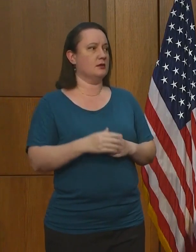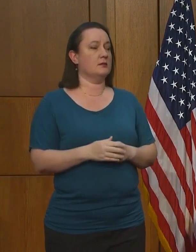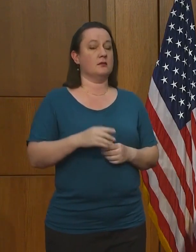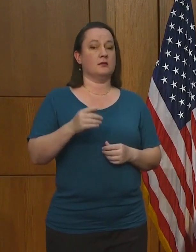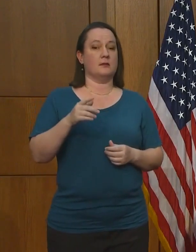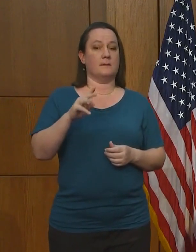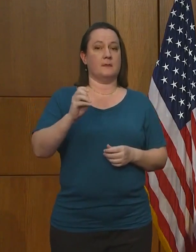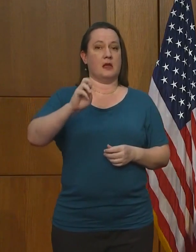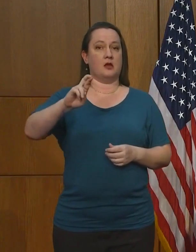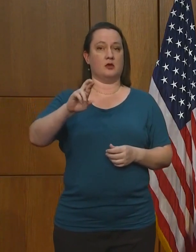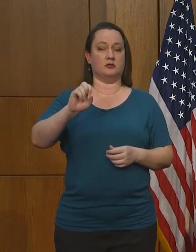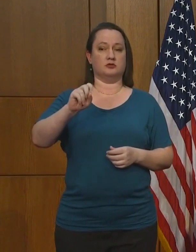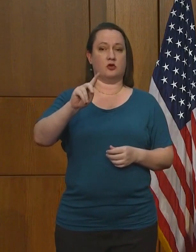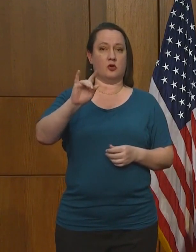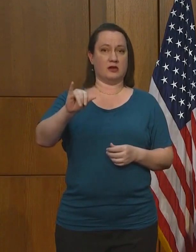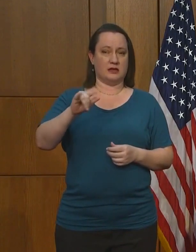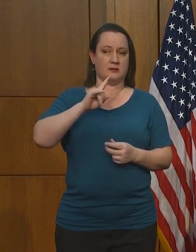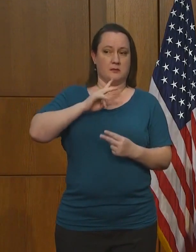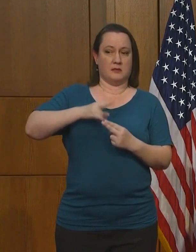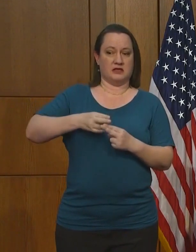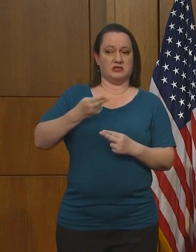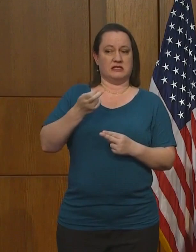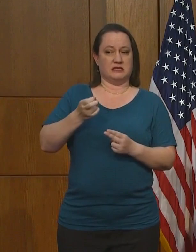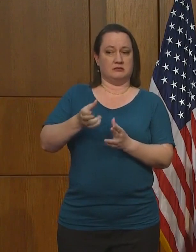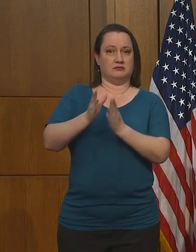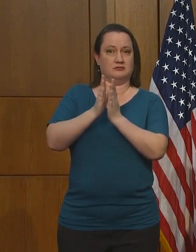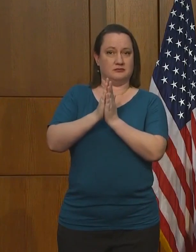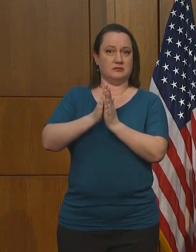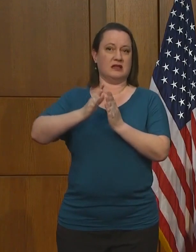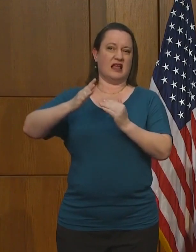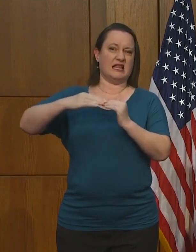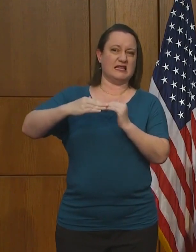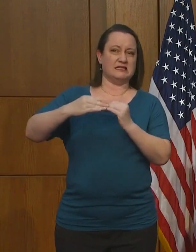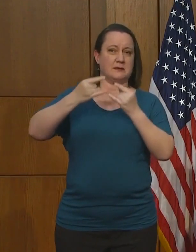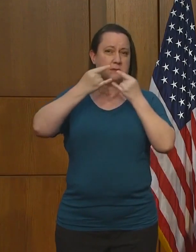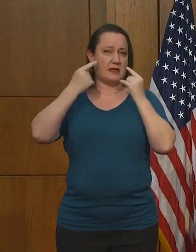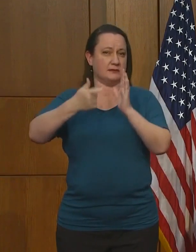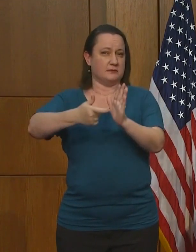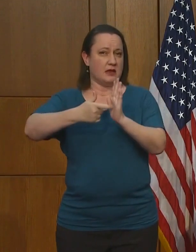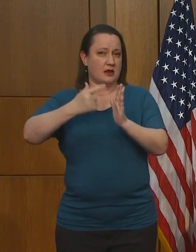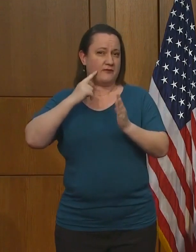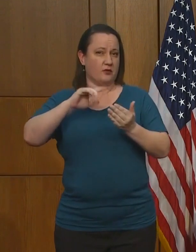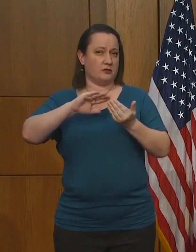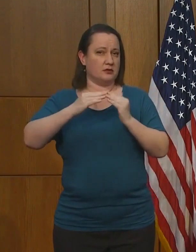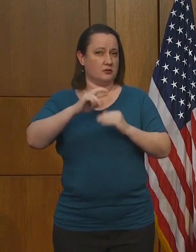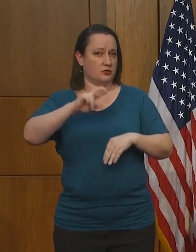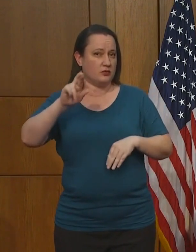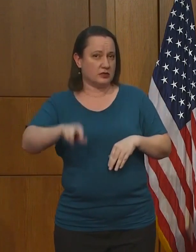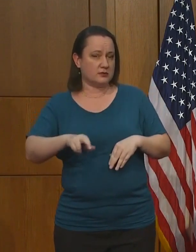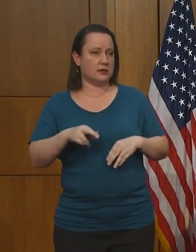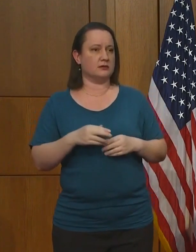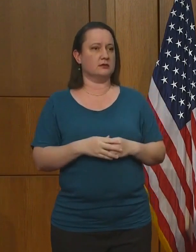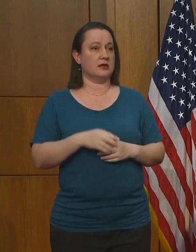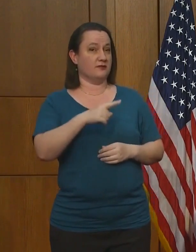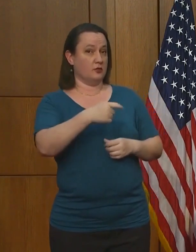REQUESTING AT LEAST A MASK MANDATE FOR THE CITY OF THAT HAVE YOU MADE A DECISION ON